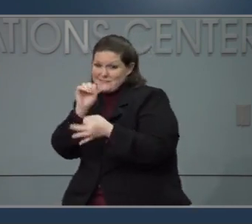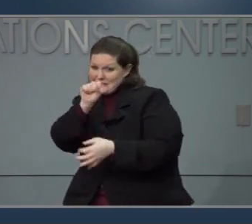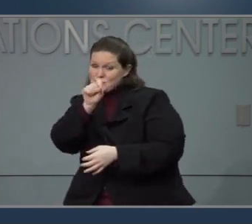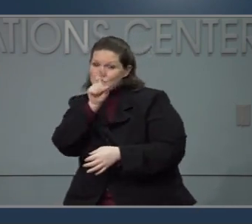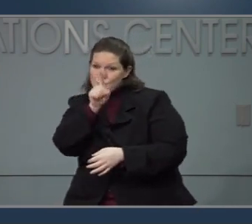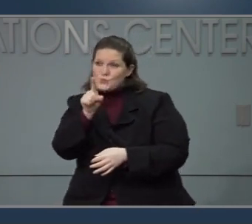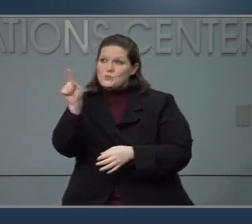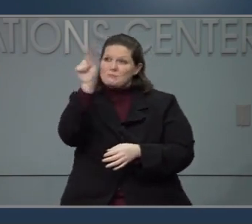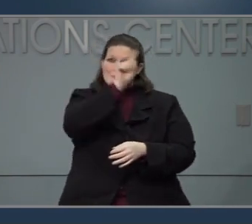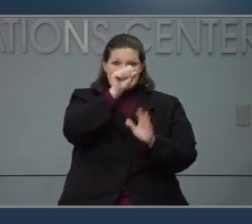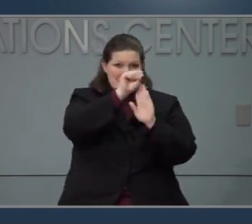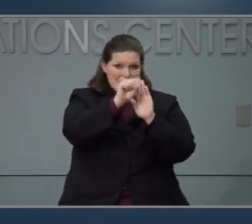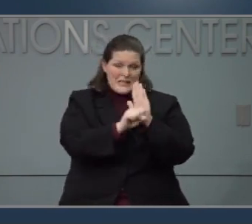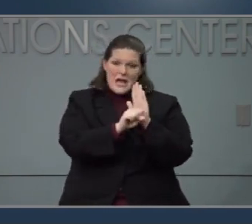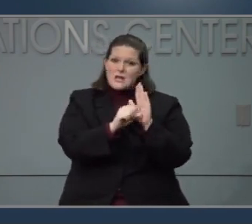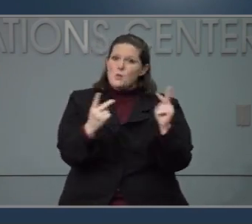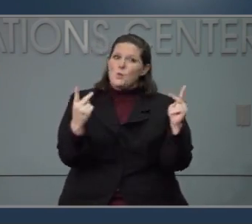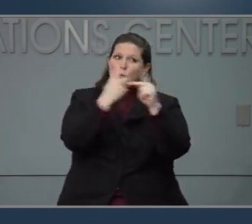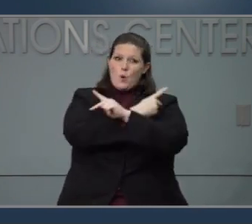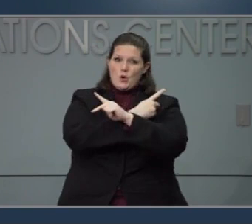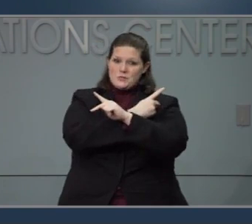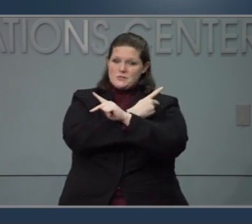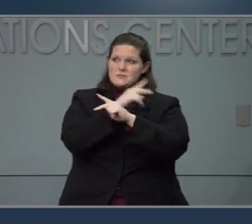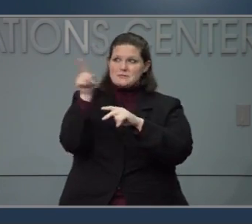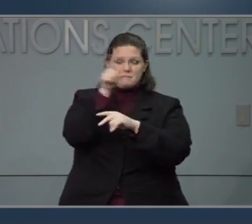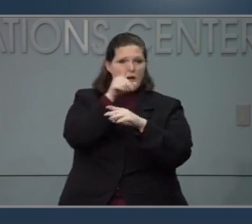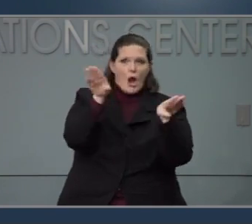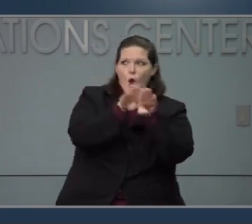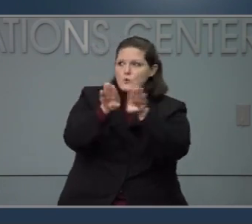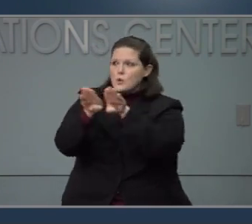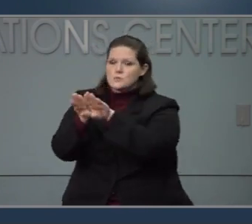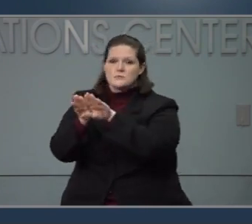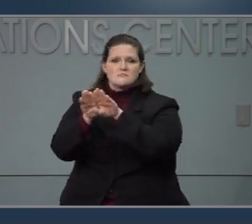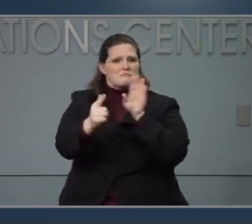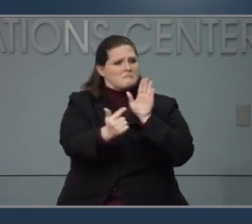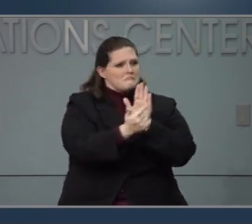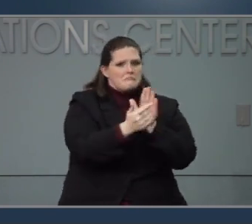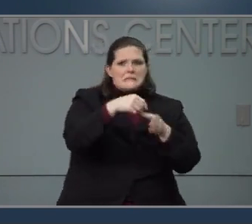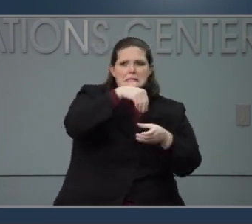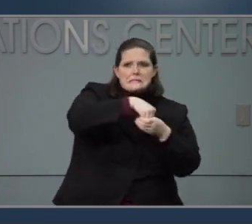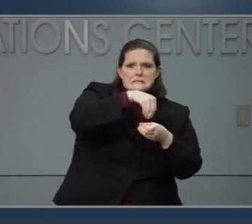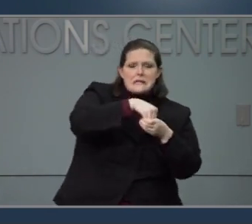AS YOU NOTED GOVERNOR, COVID-19 TRENDS IN MANY PART OF THE COUNTRY ARE EVEN WORSE.